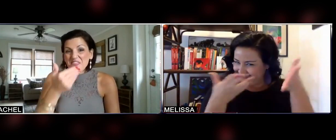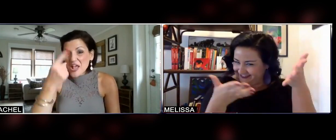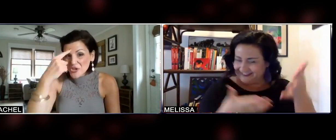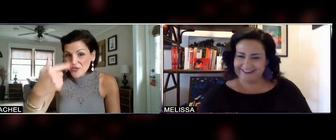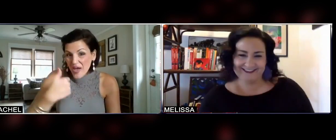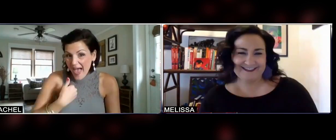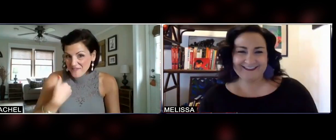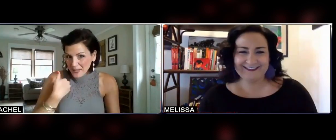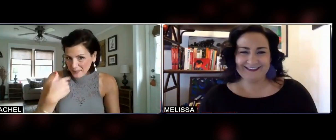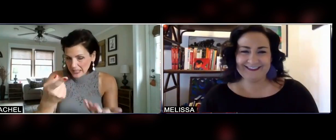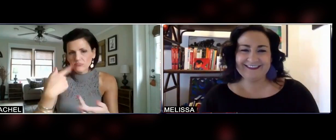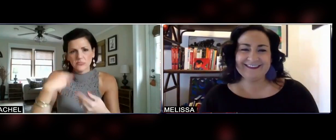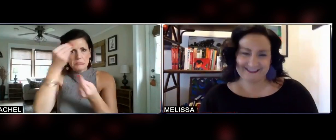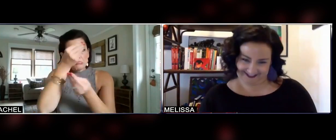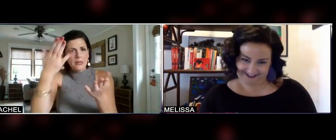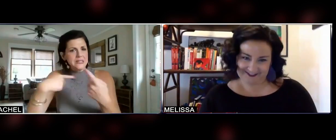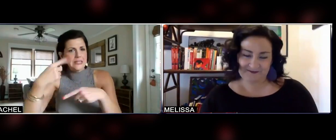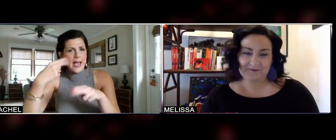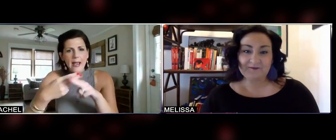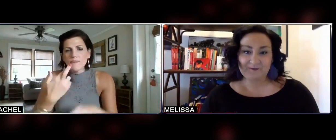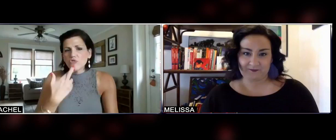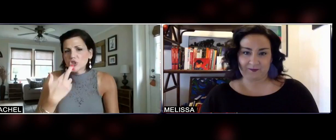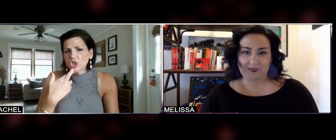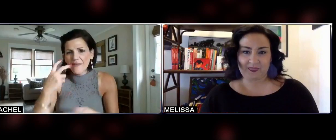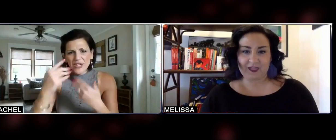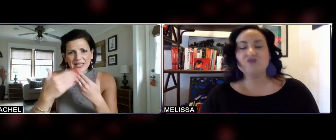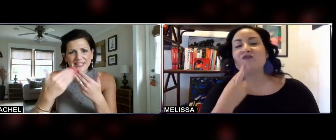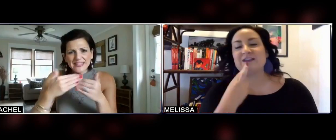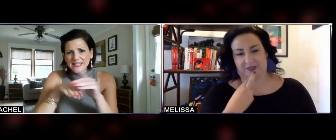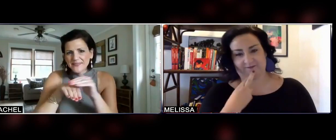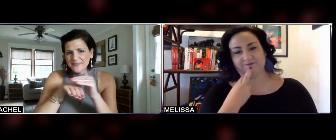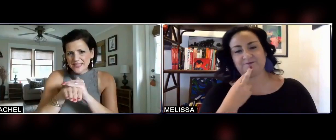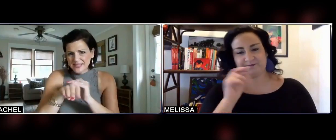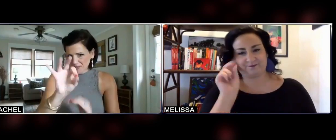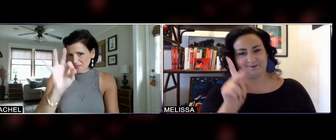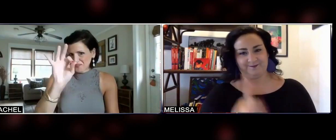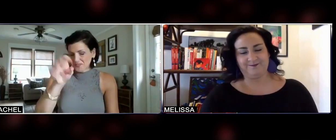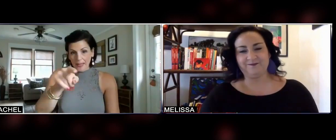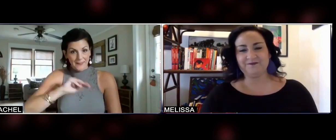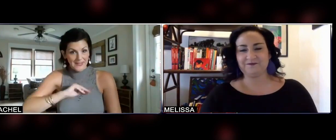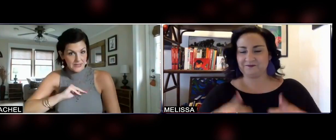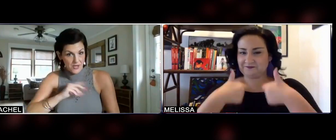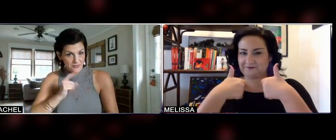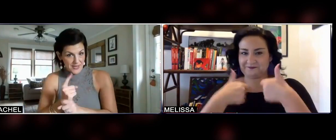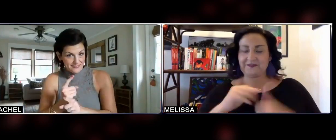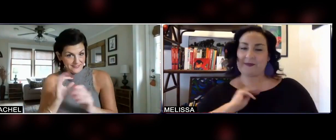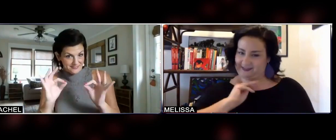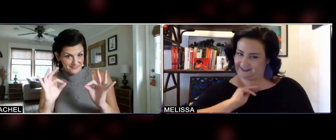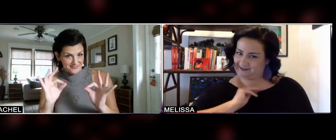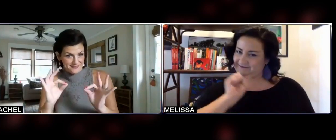Thank you for having me. I want to let everybody know this is how you sign my name. Just to make it easier. Your name is signed like this, right?